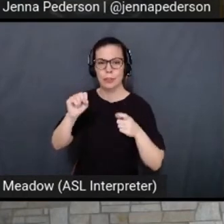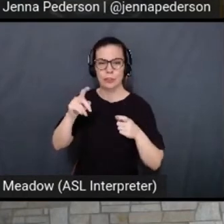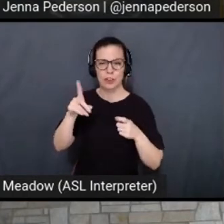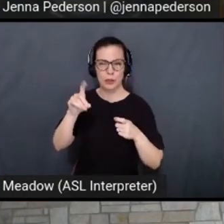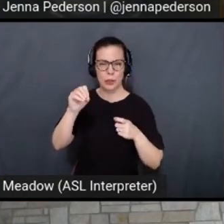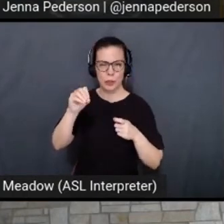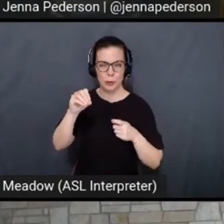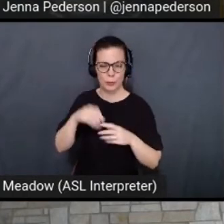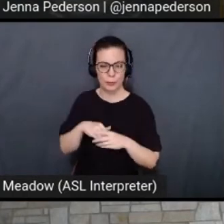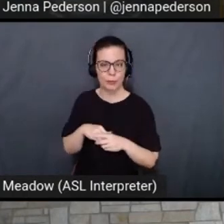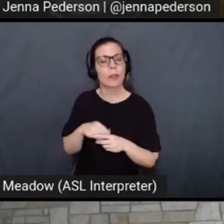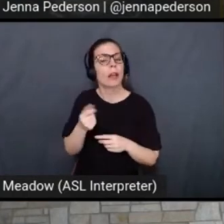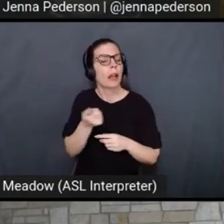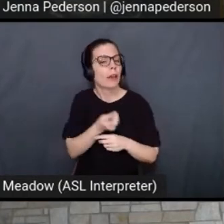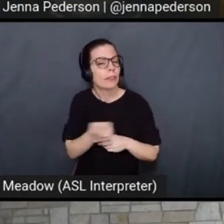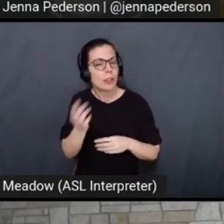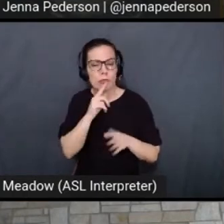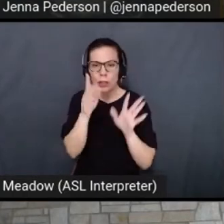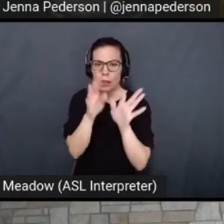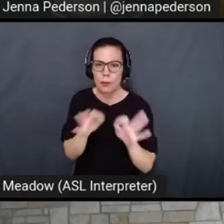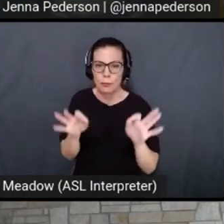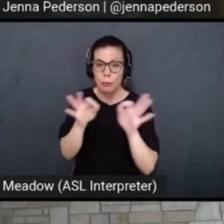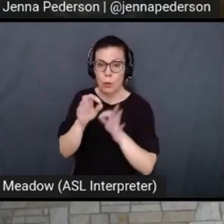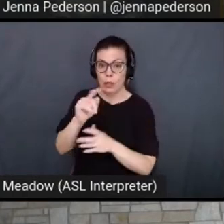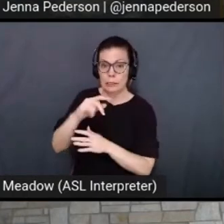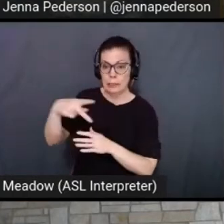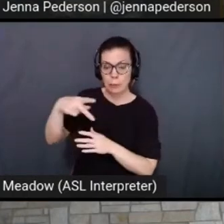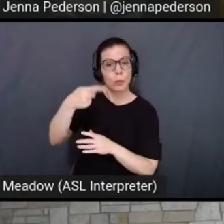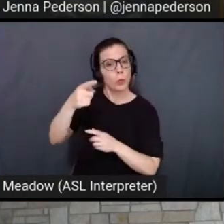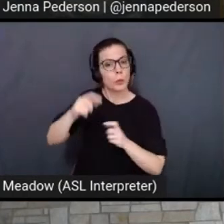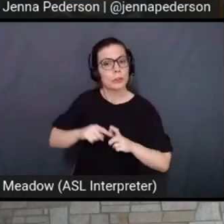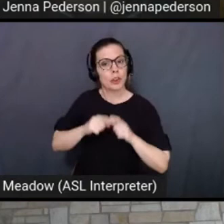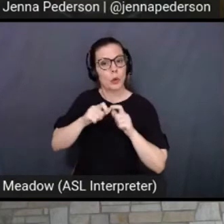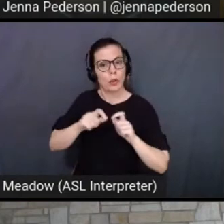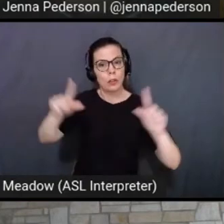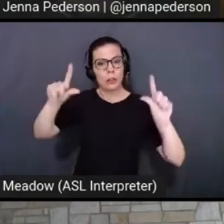Now there's a few really important tips when you launch SQL Server Management Studio, when you wanna get connected.